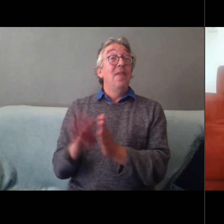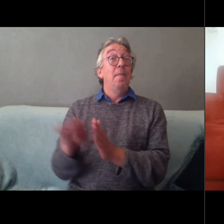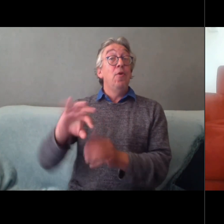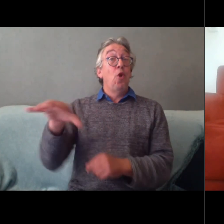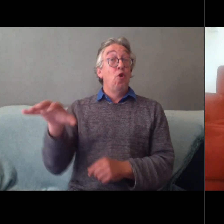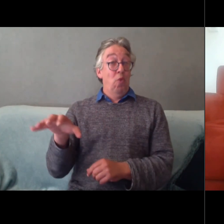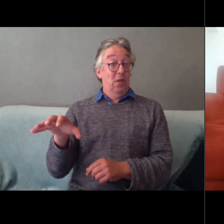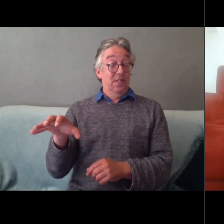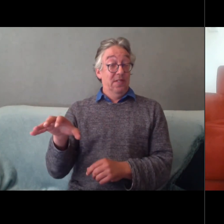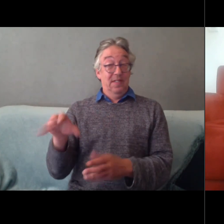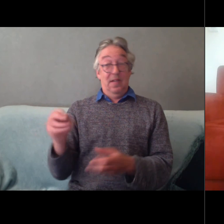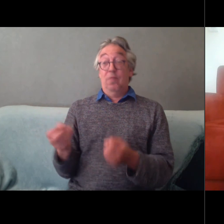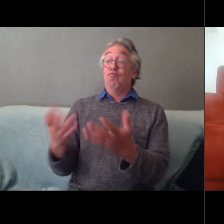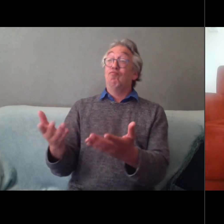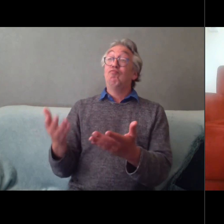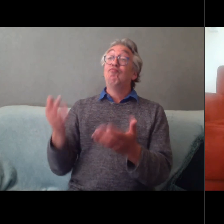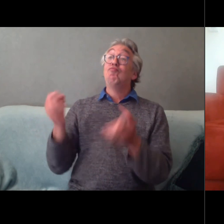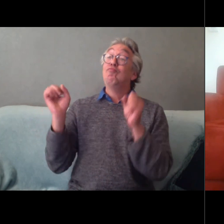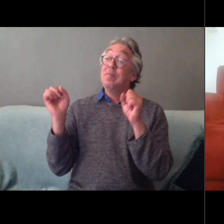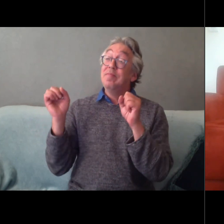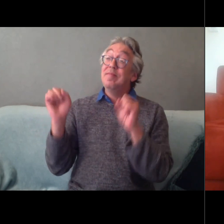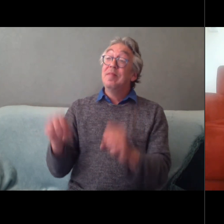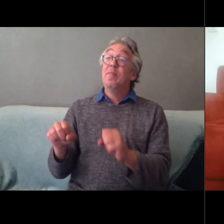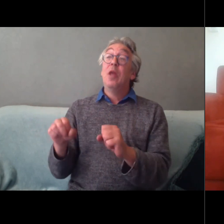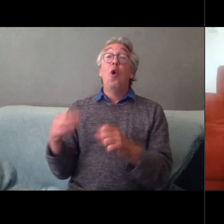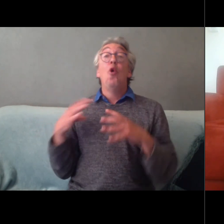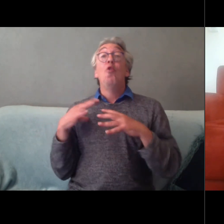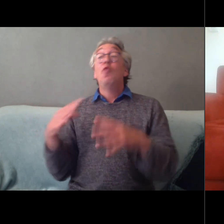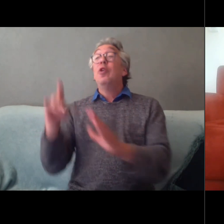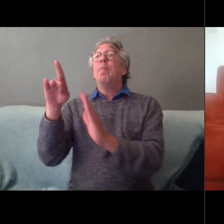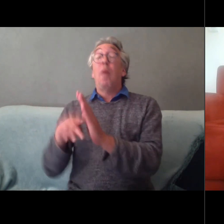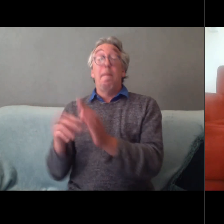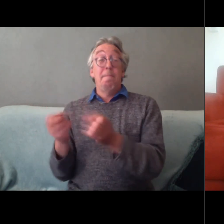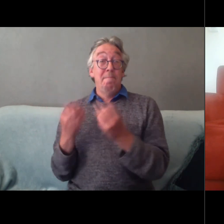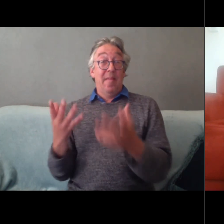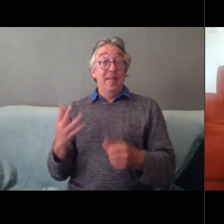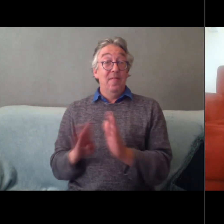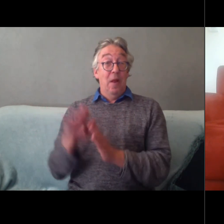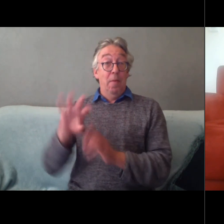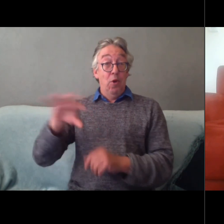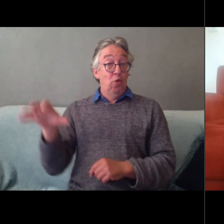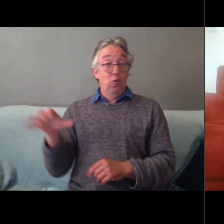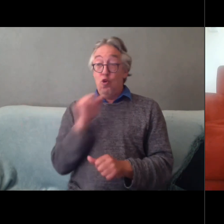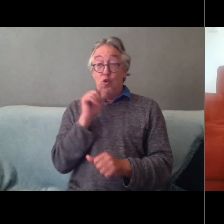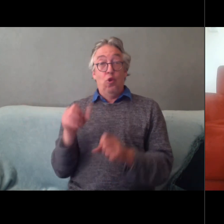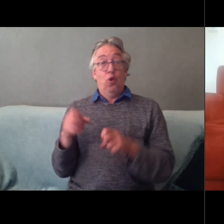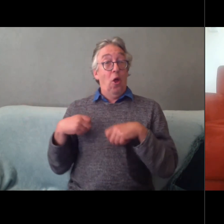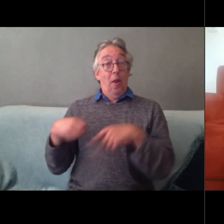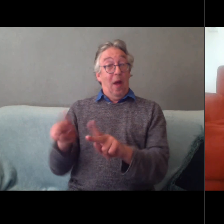for persons with disabilities in volunteer services what they can do best.